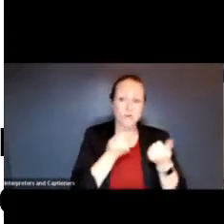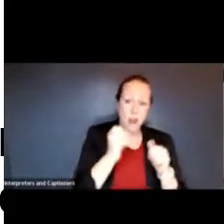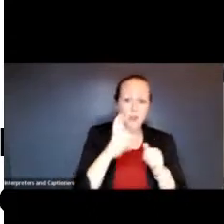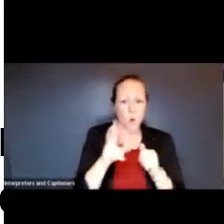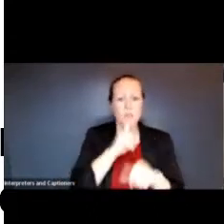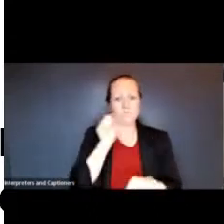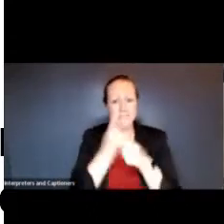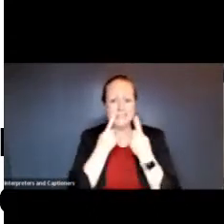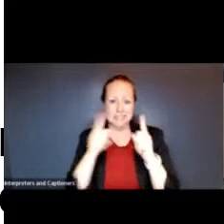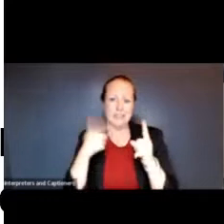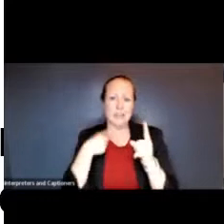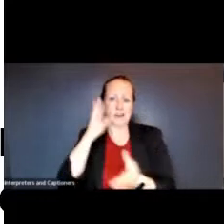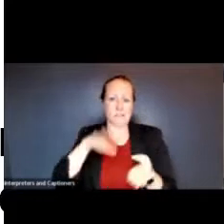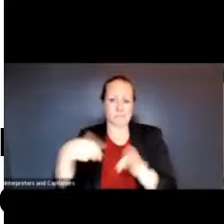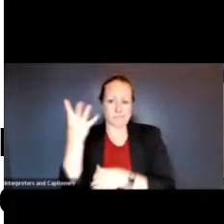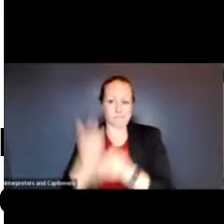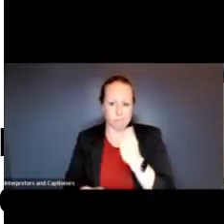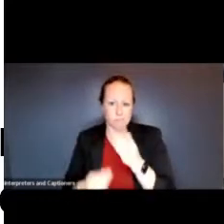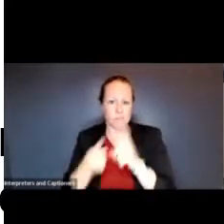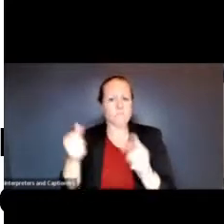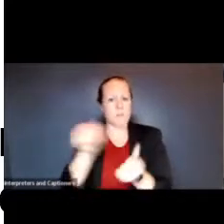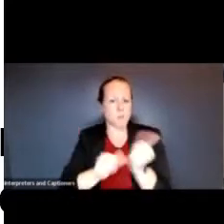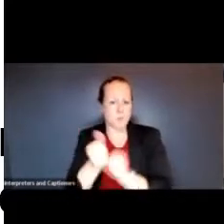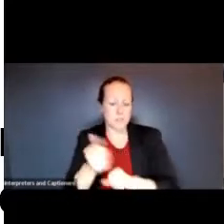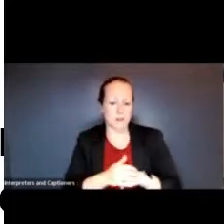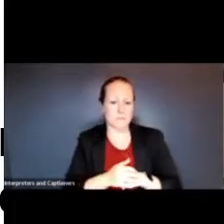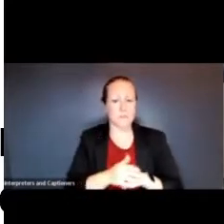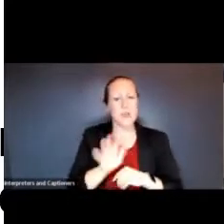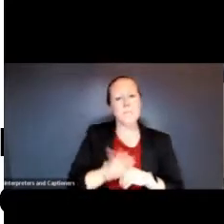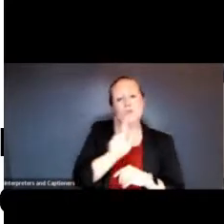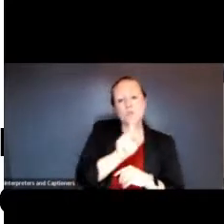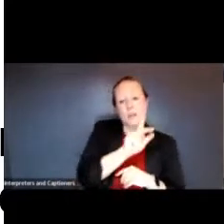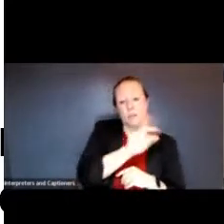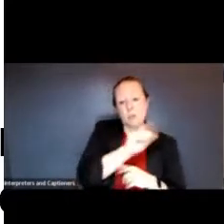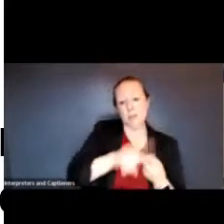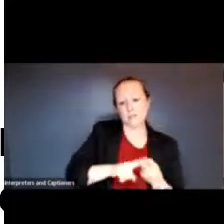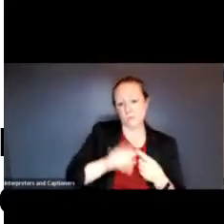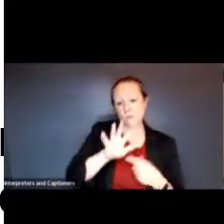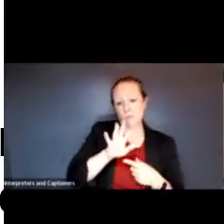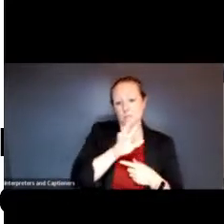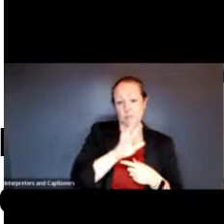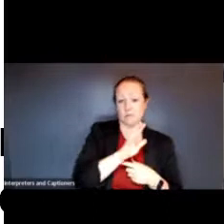the adolescents and adults sustaining TBI were intoxicated when the injury occurred and a quarter of people hospitalized